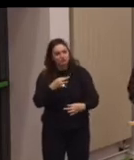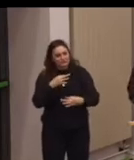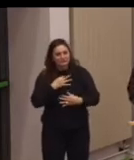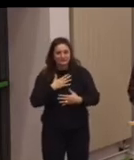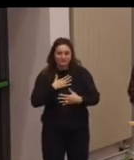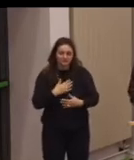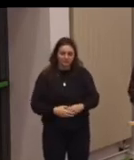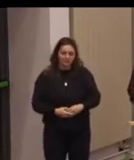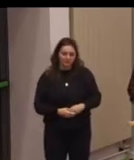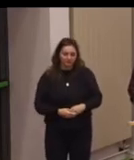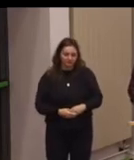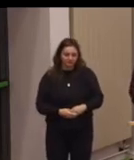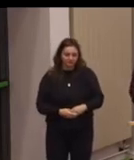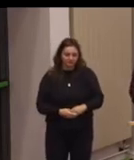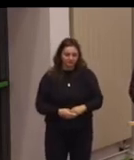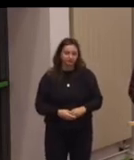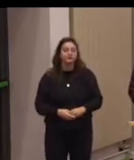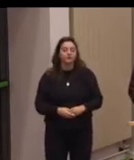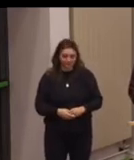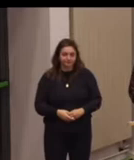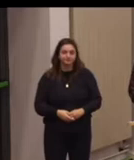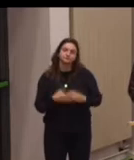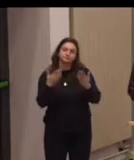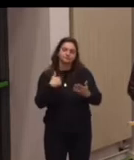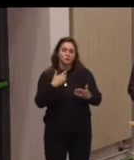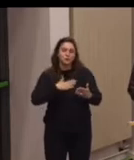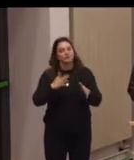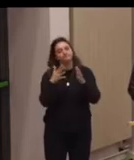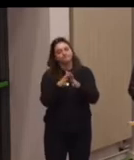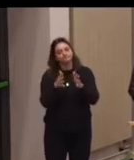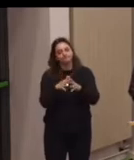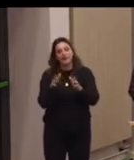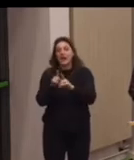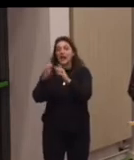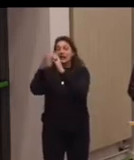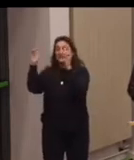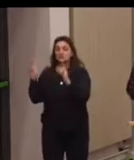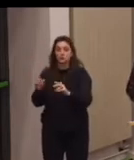a few moments on institutionalisation as a particular form of human rights abuse faced